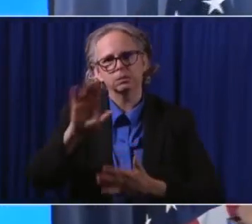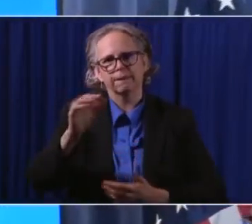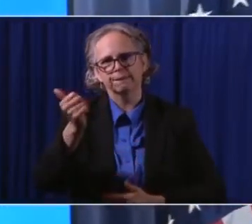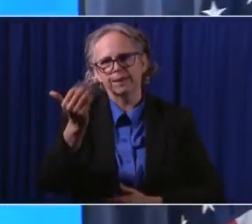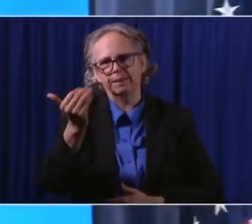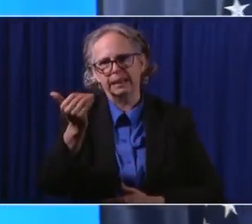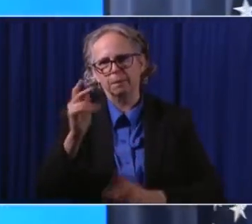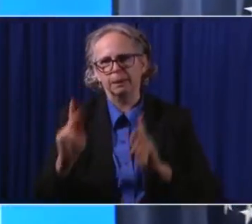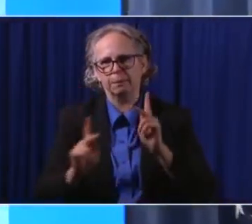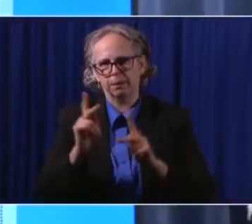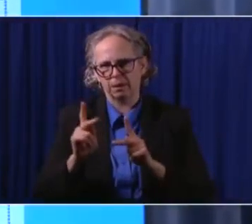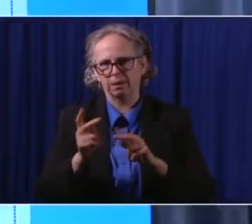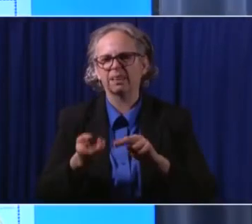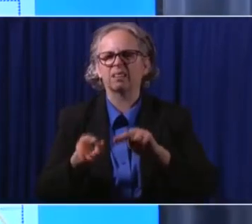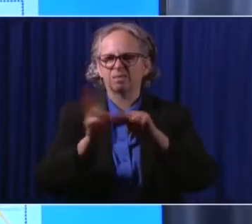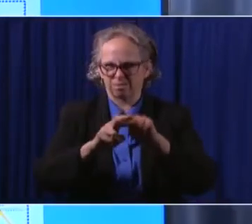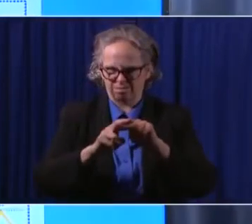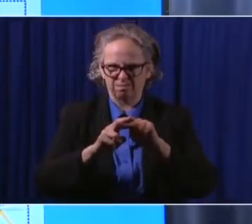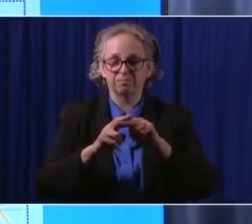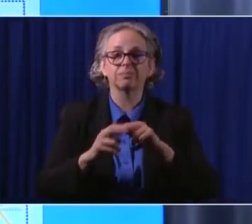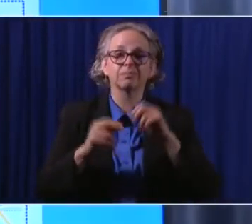DATA, YOU WILL SEE HERE THE